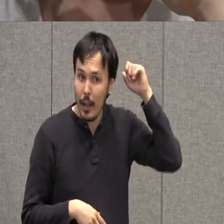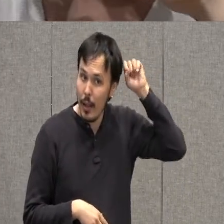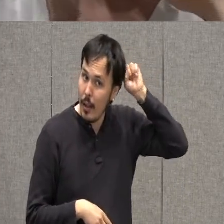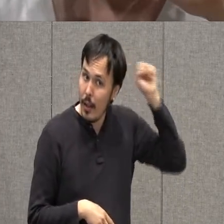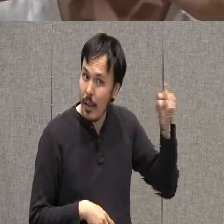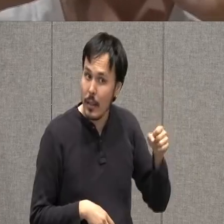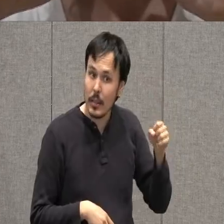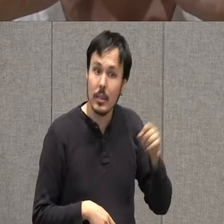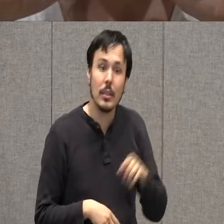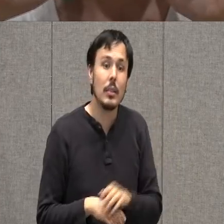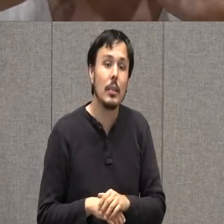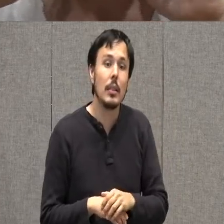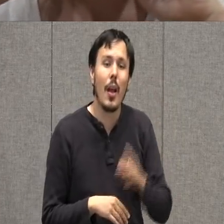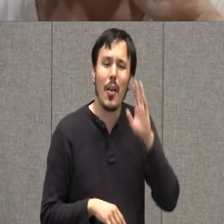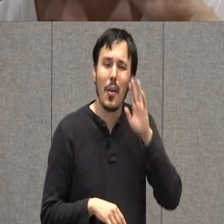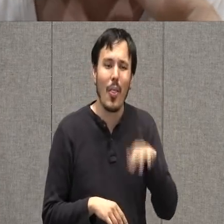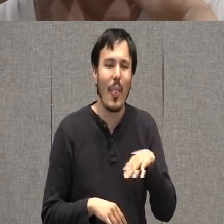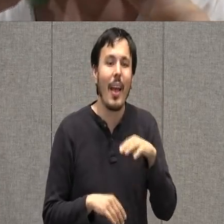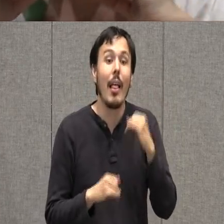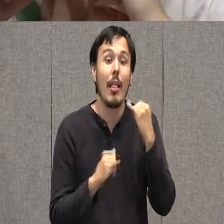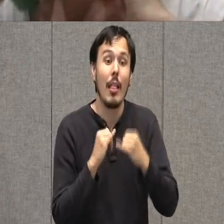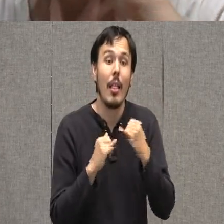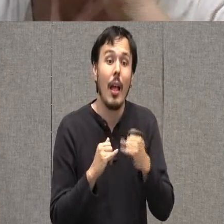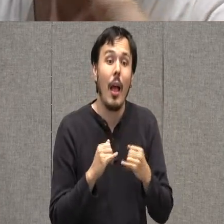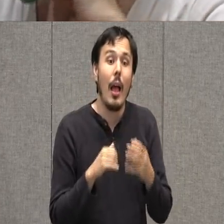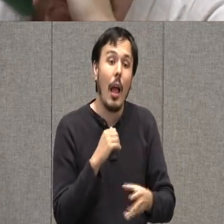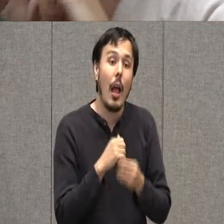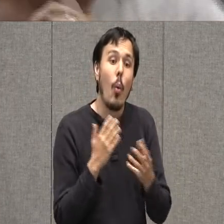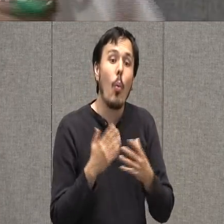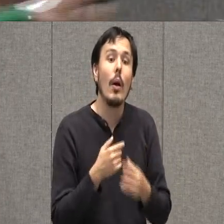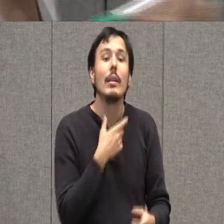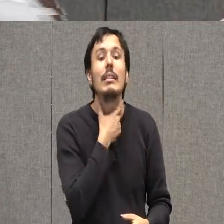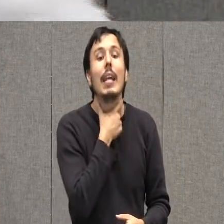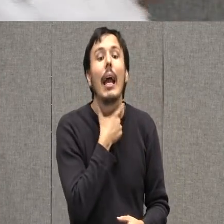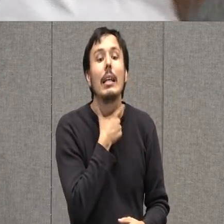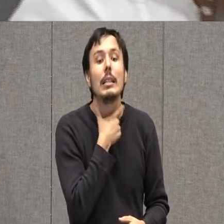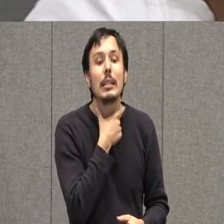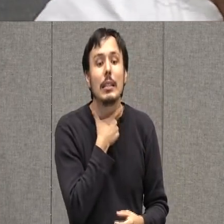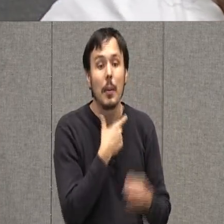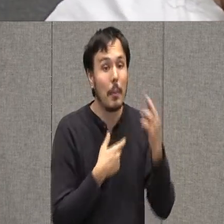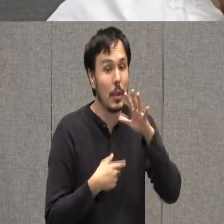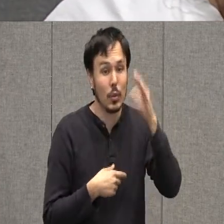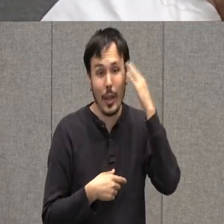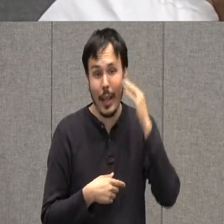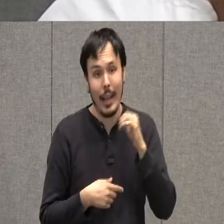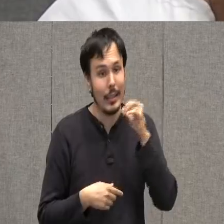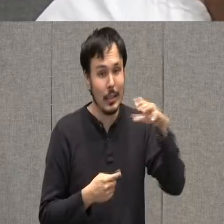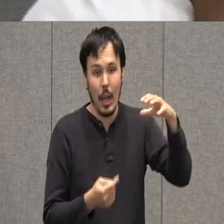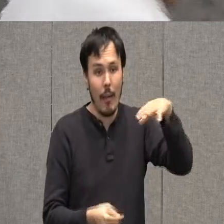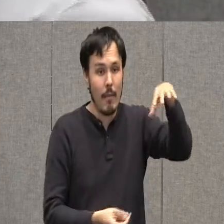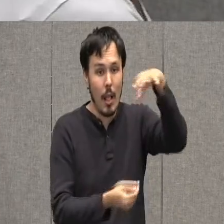is the neck. Now, remember we measured earlier and it comes down from about where your ears are. So when you make your neck,